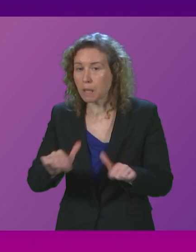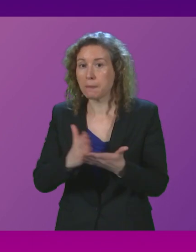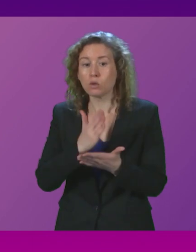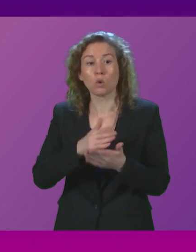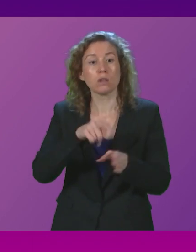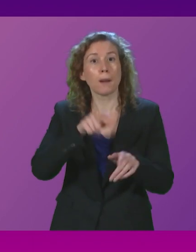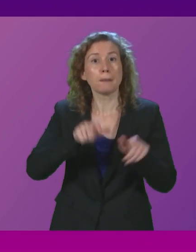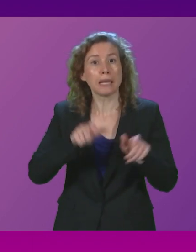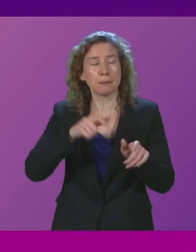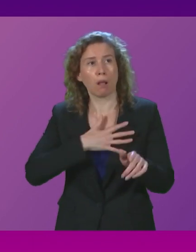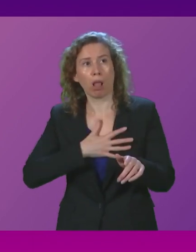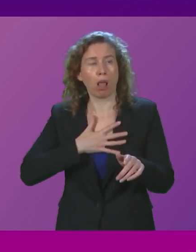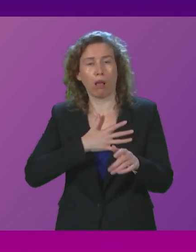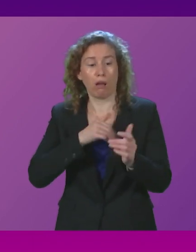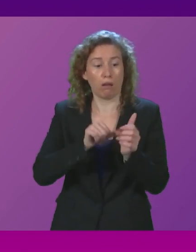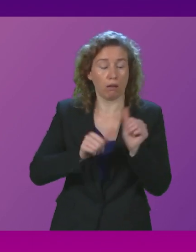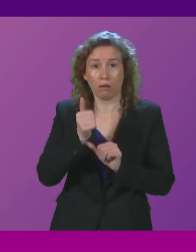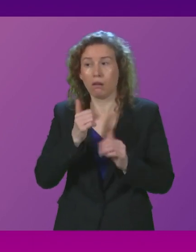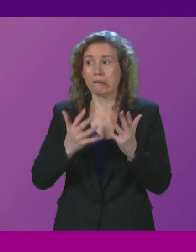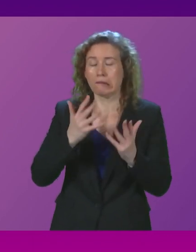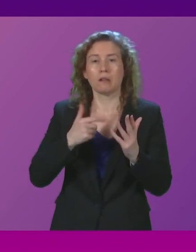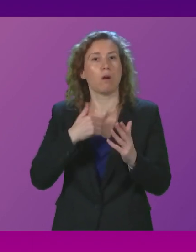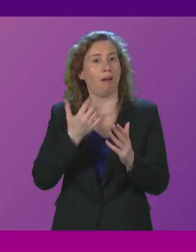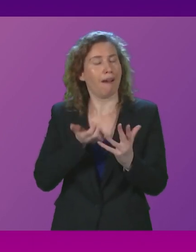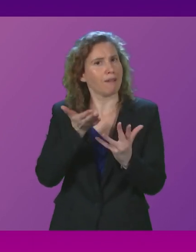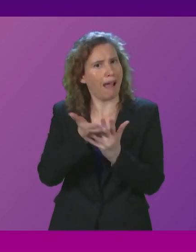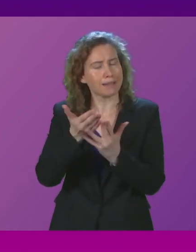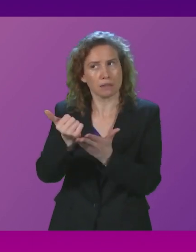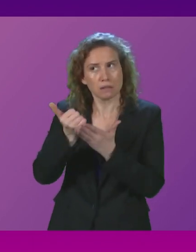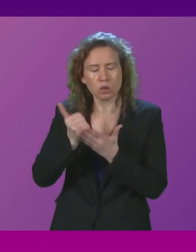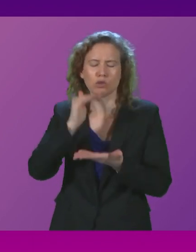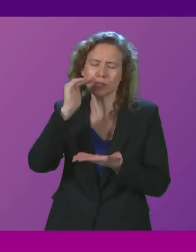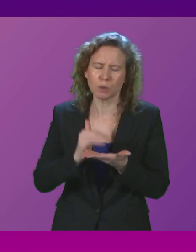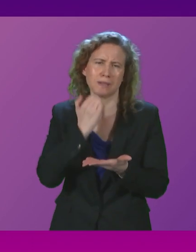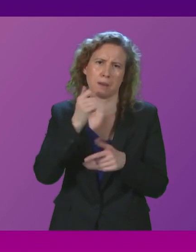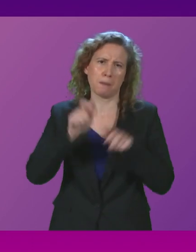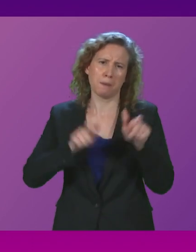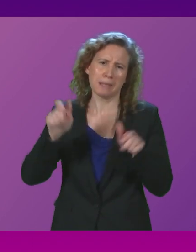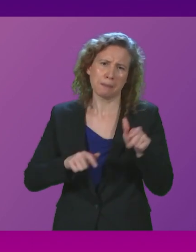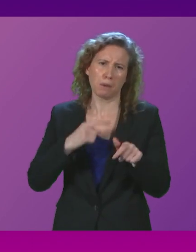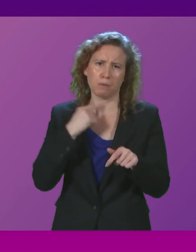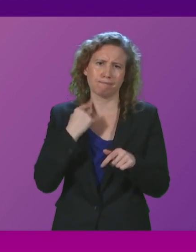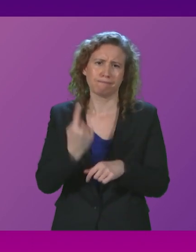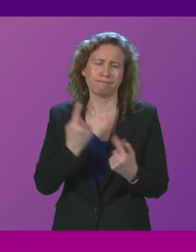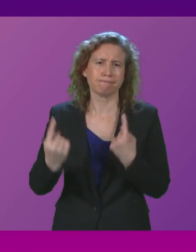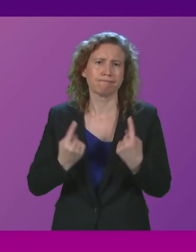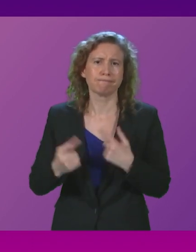by suicide get access to the services that they require to reduce this appalling situation?